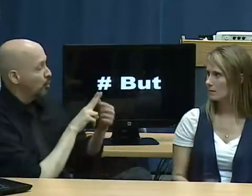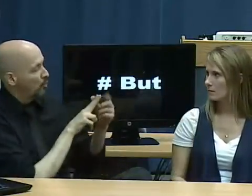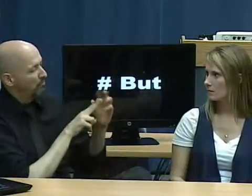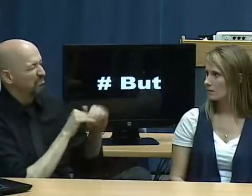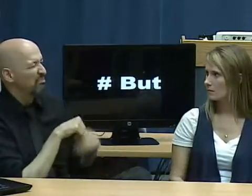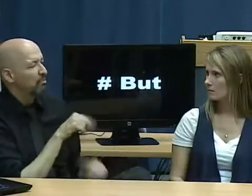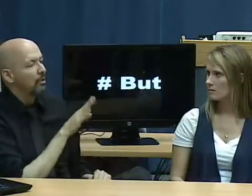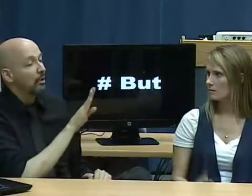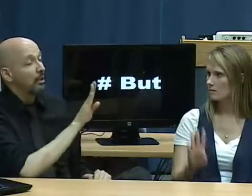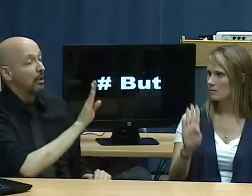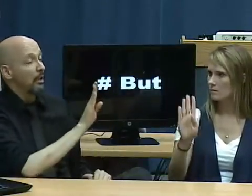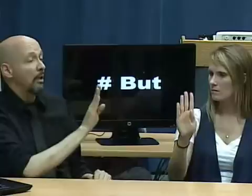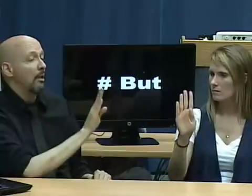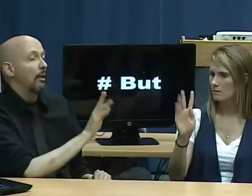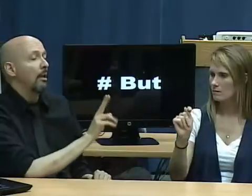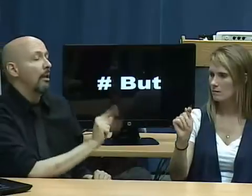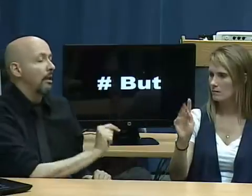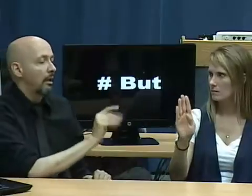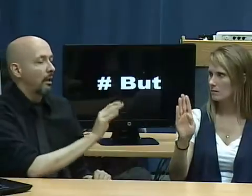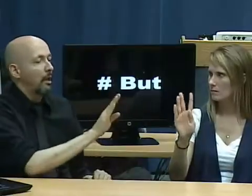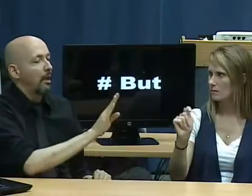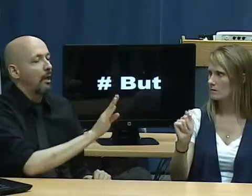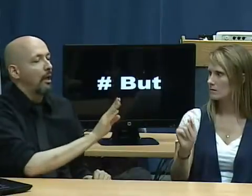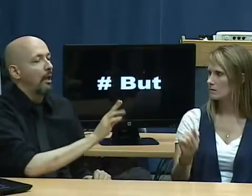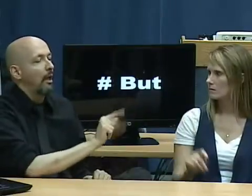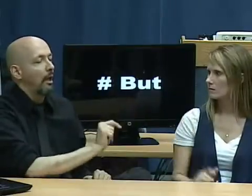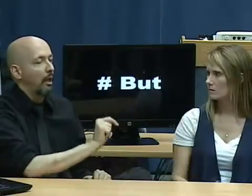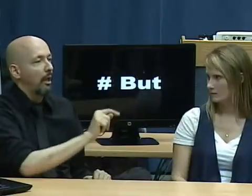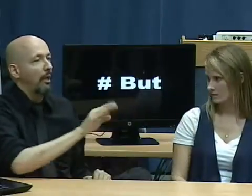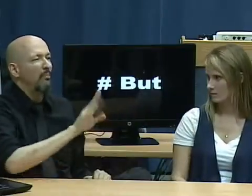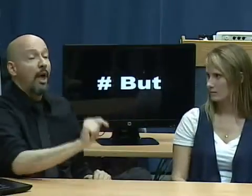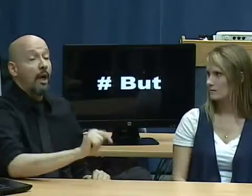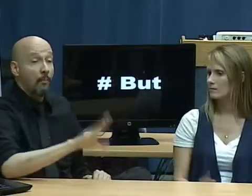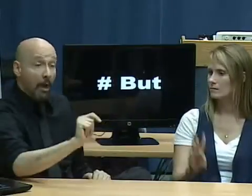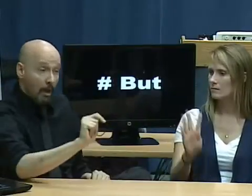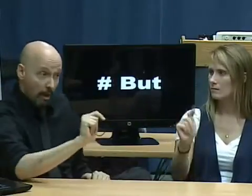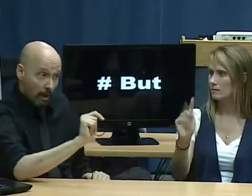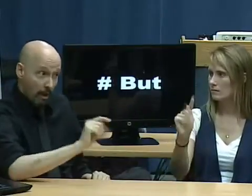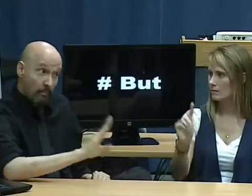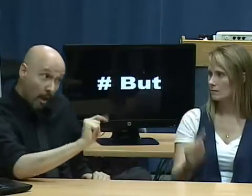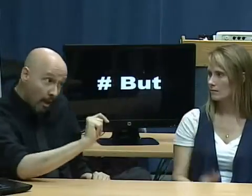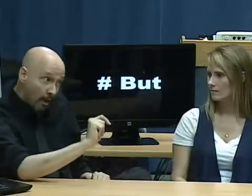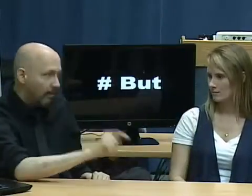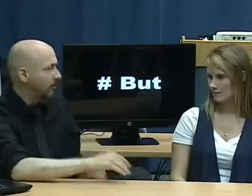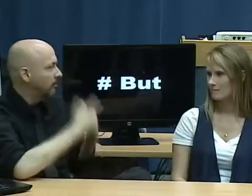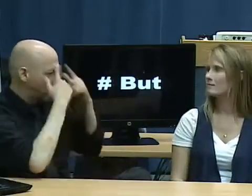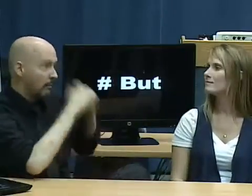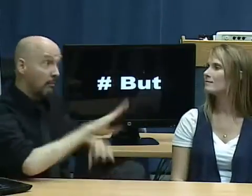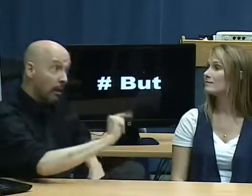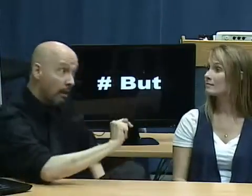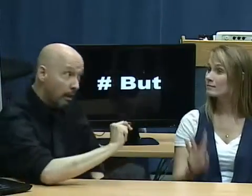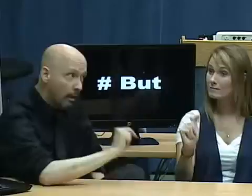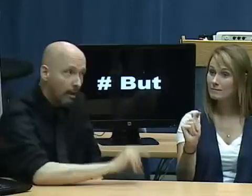The "U" tends to... #BUT #BUT Eyebrows up.